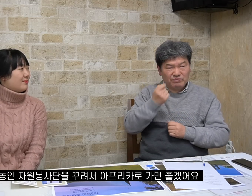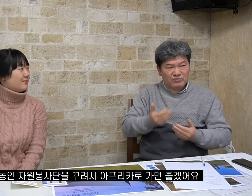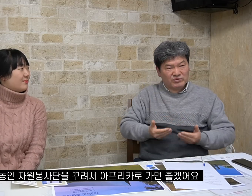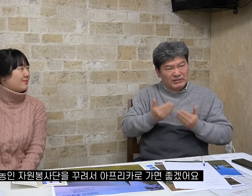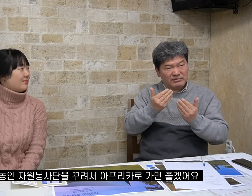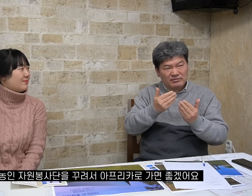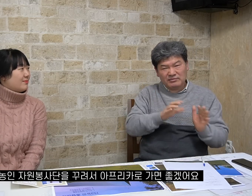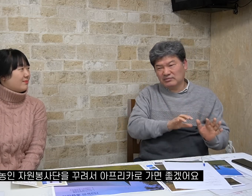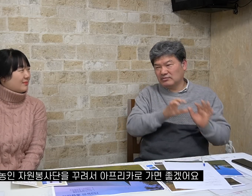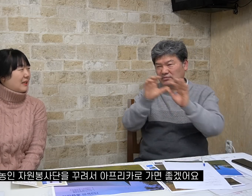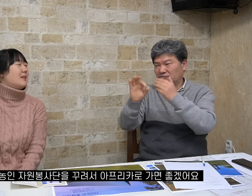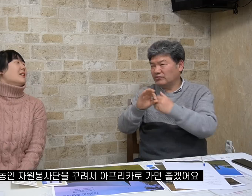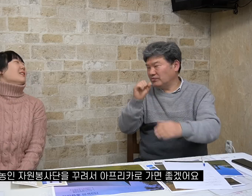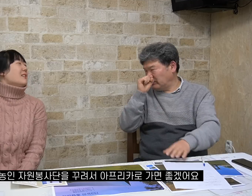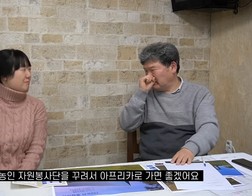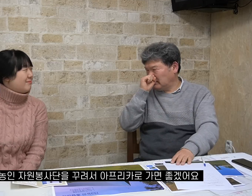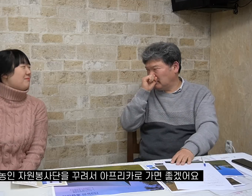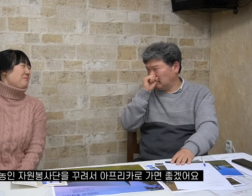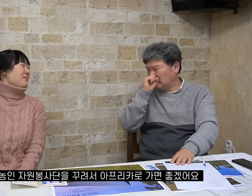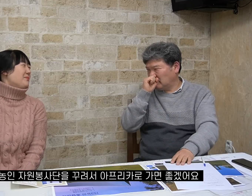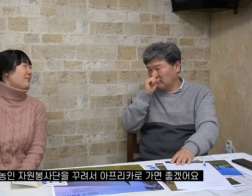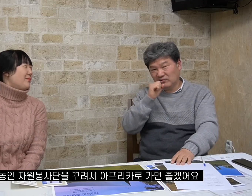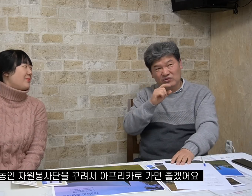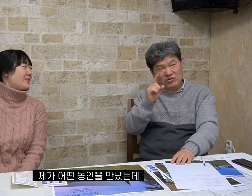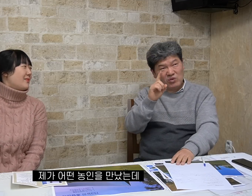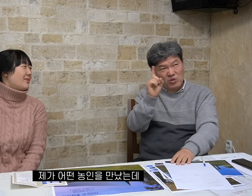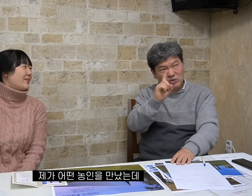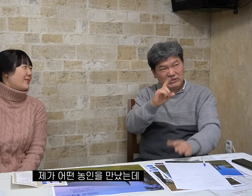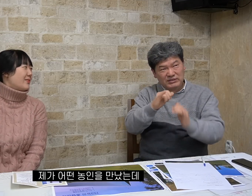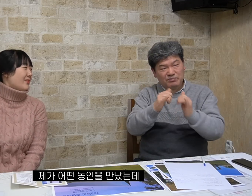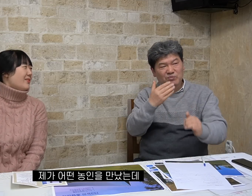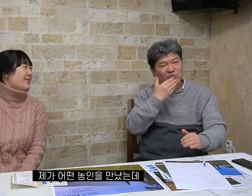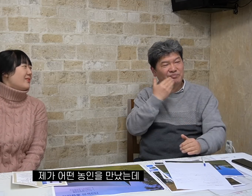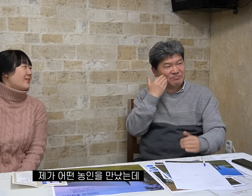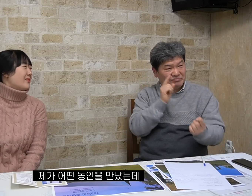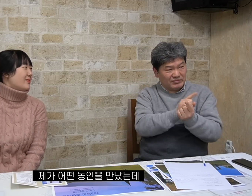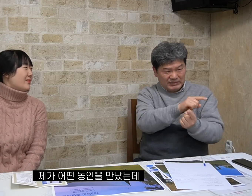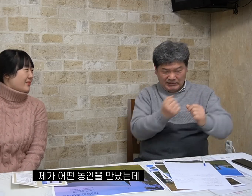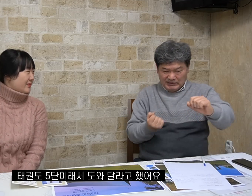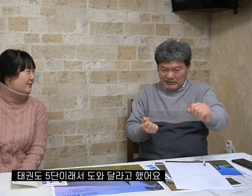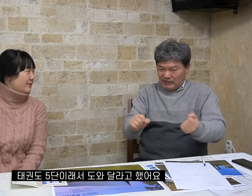I would like to organize a Korean deaf volunteer group and go to Africa. I met a deaf man,